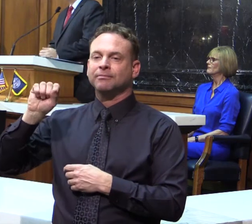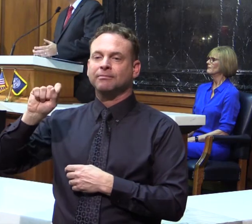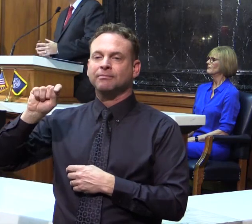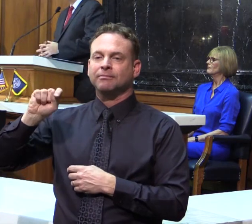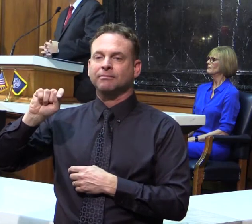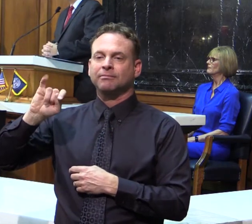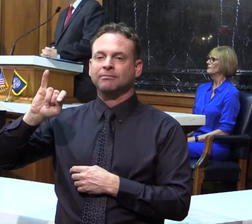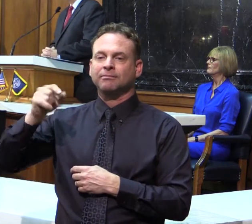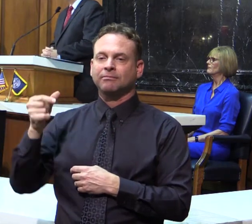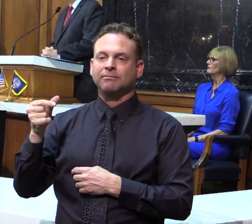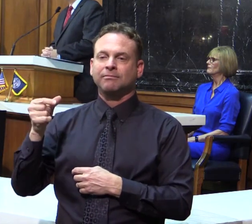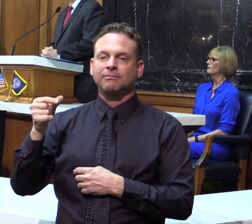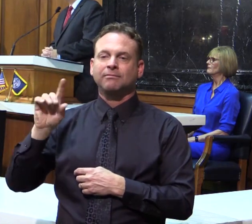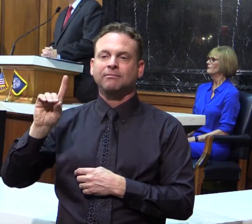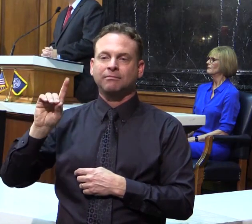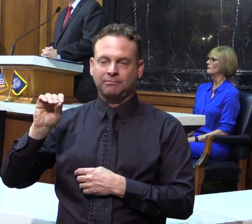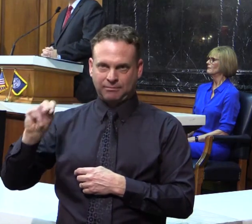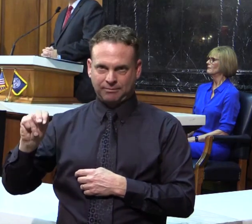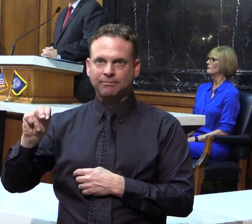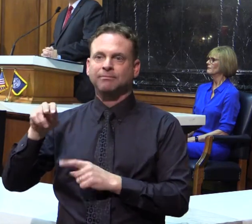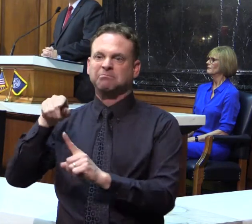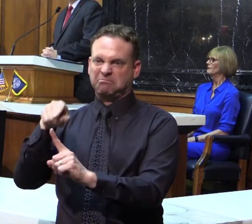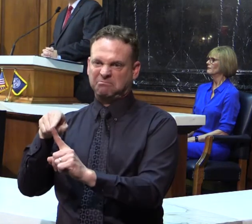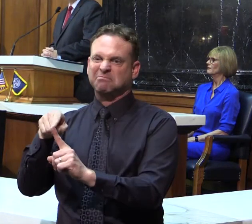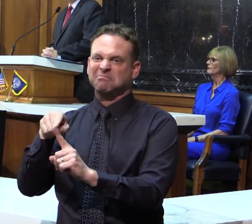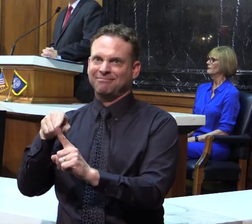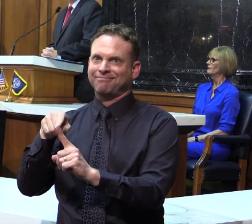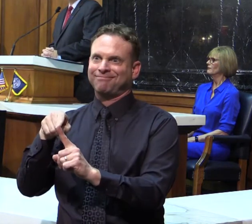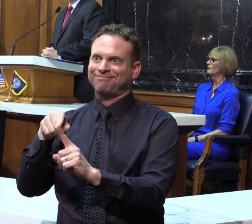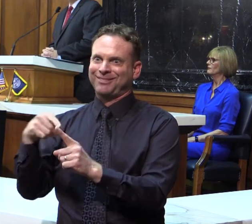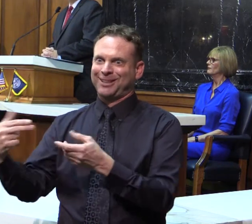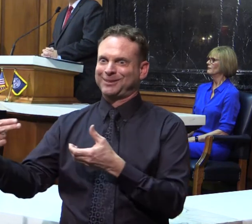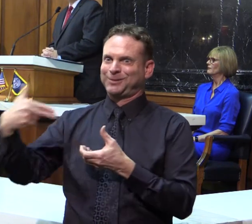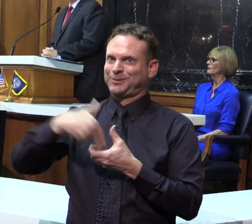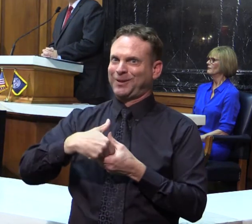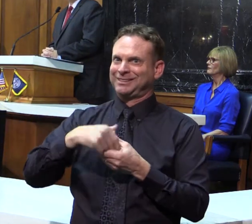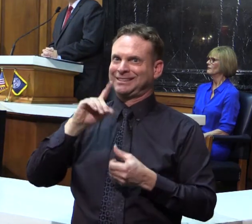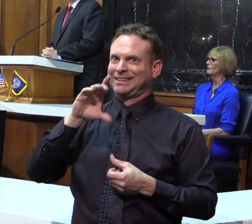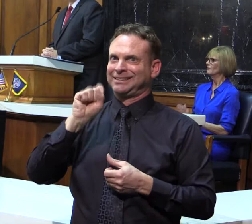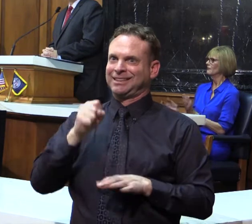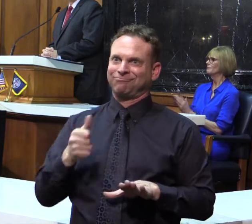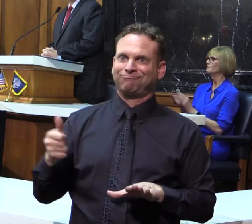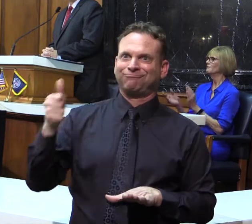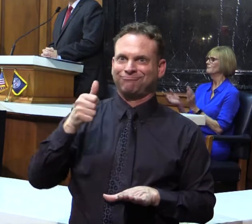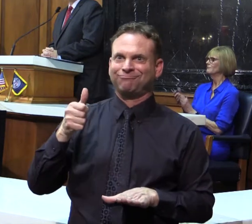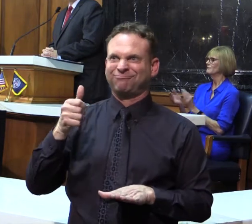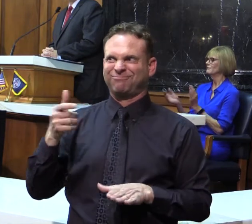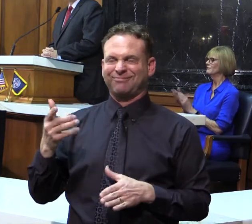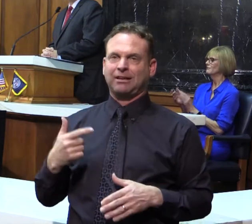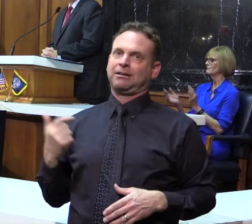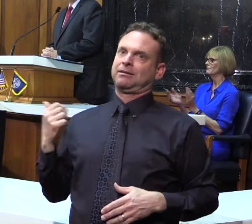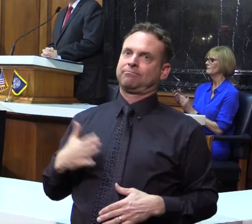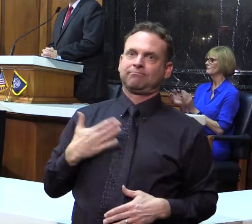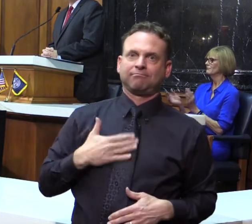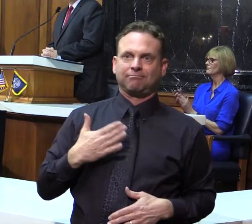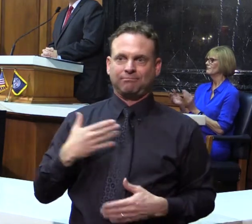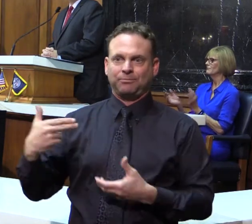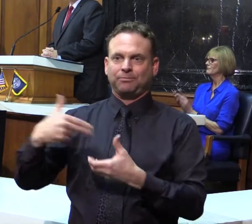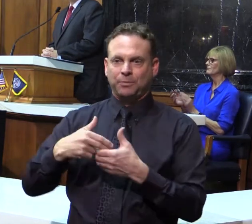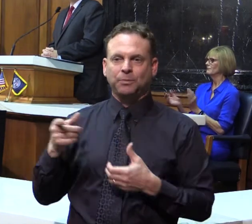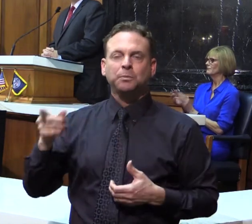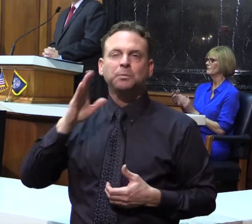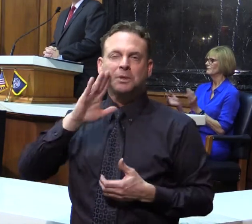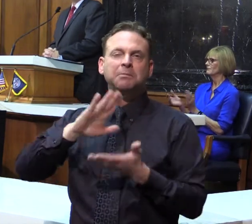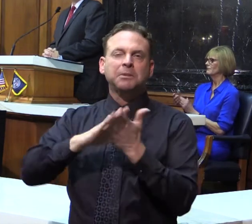now more than ever to address child and family issues.